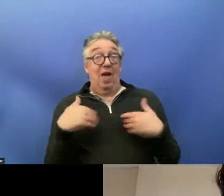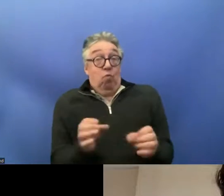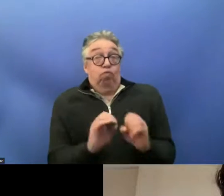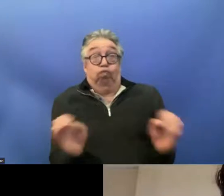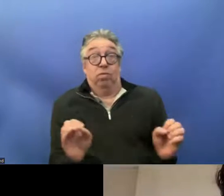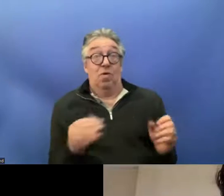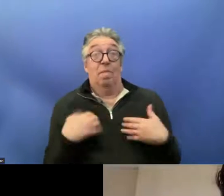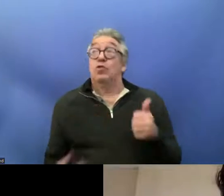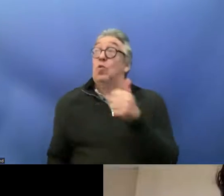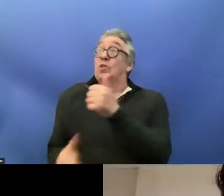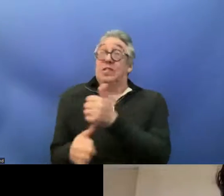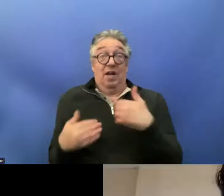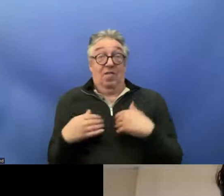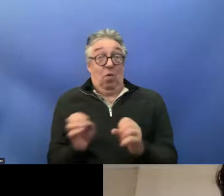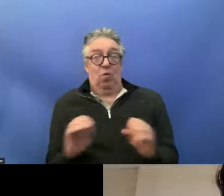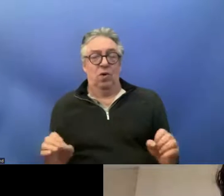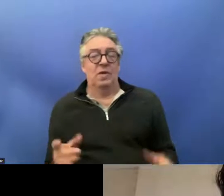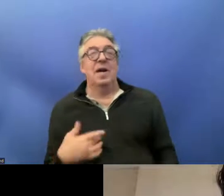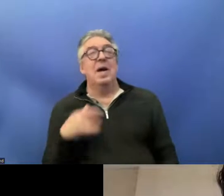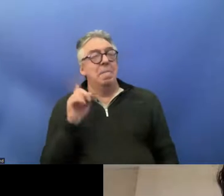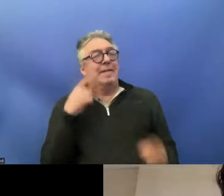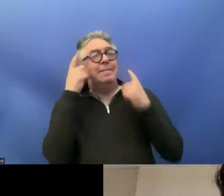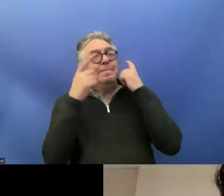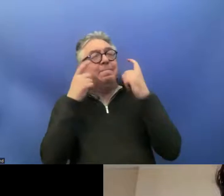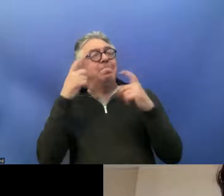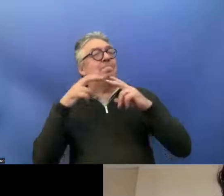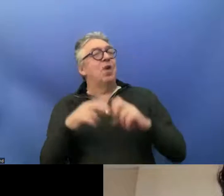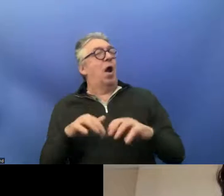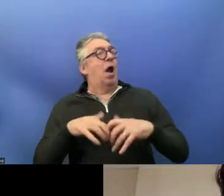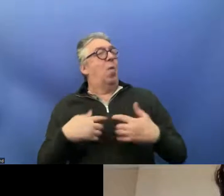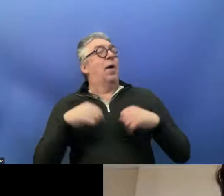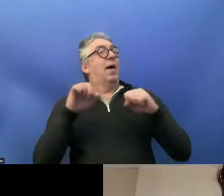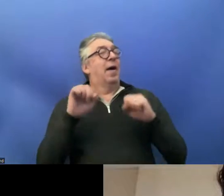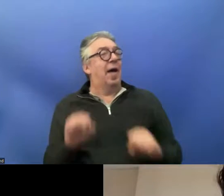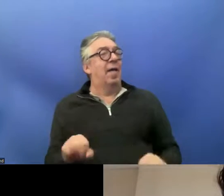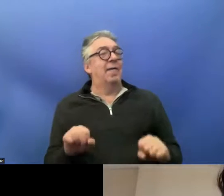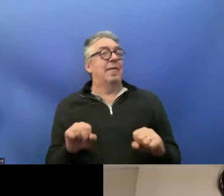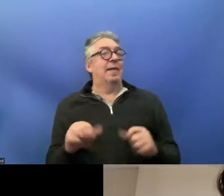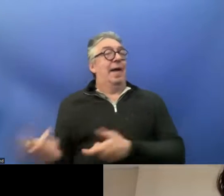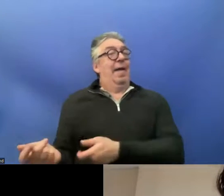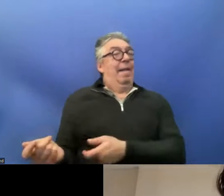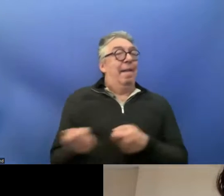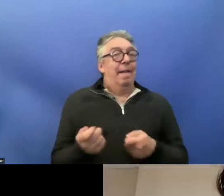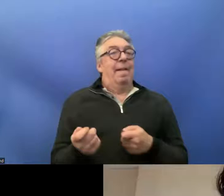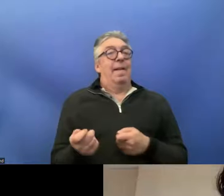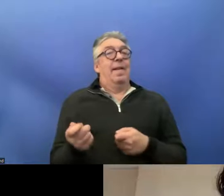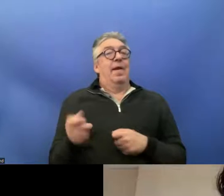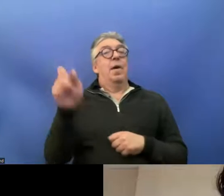We will need to understand how to make it accessible and possible for people to report